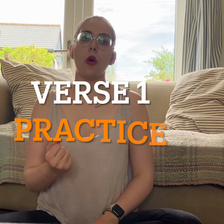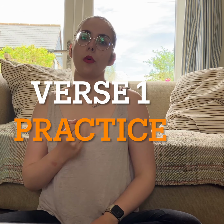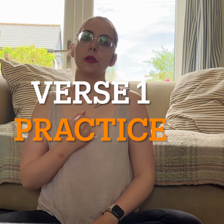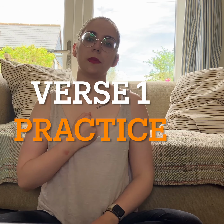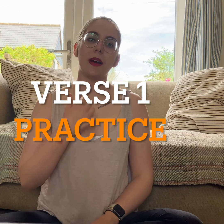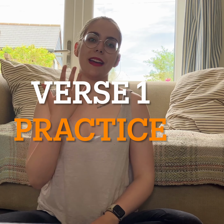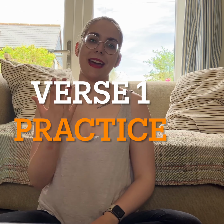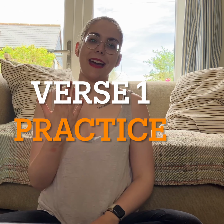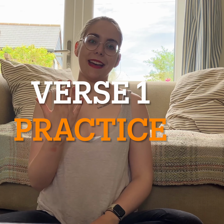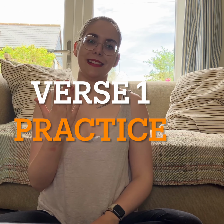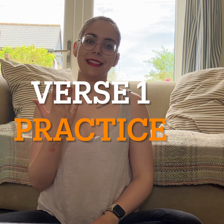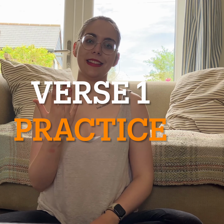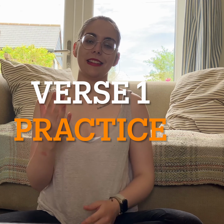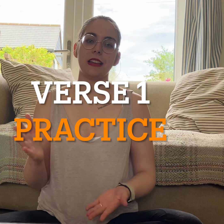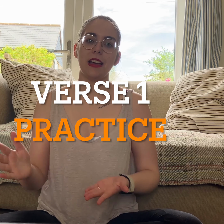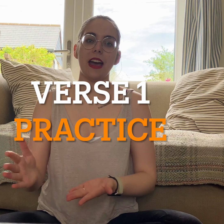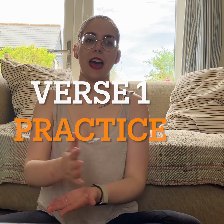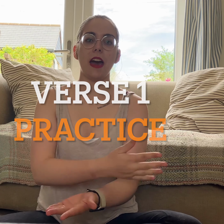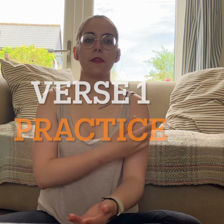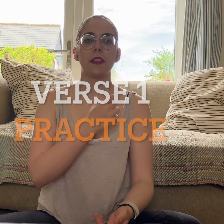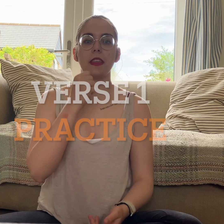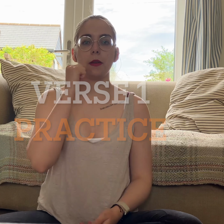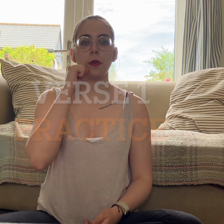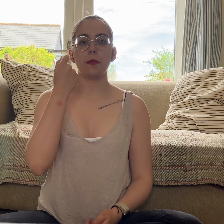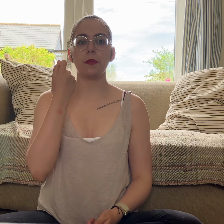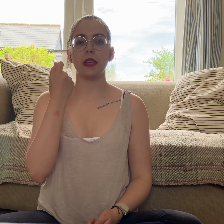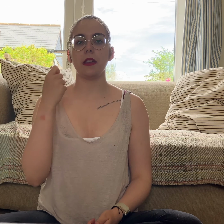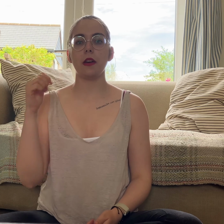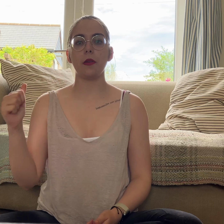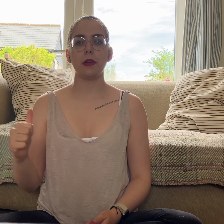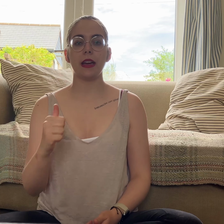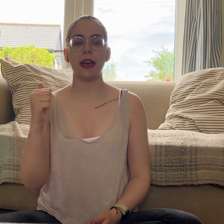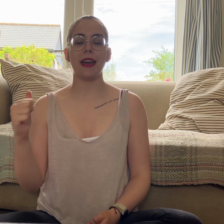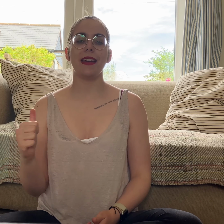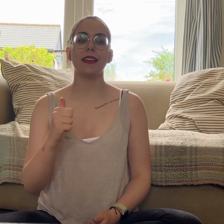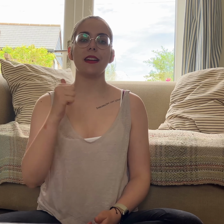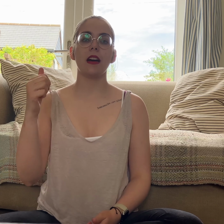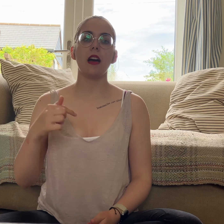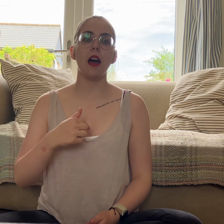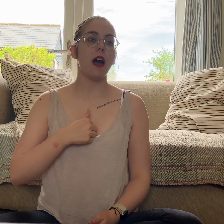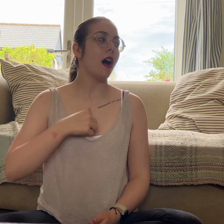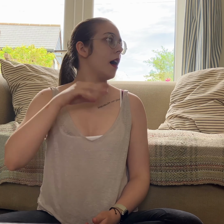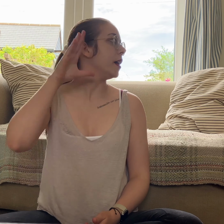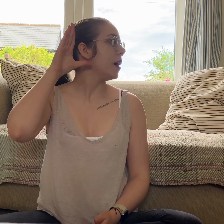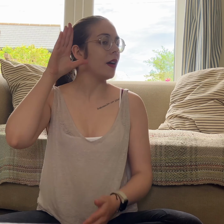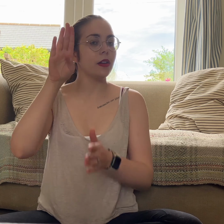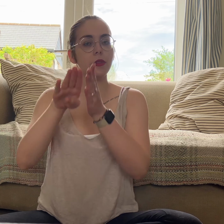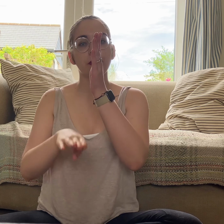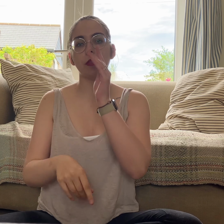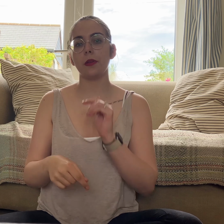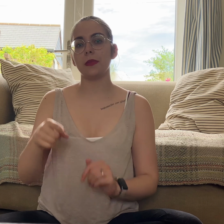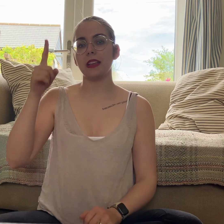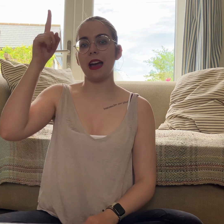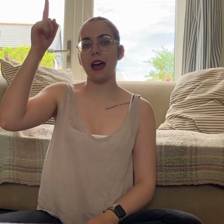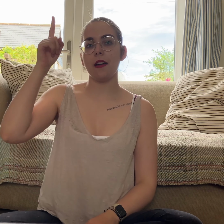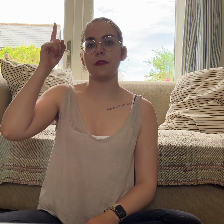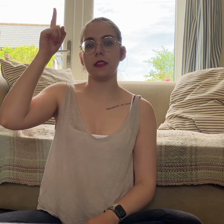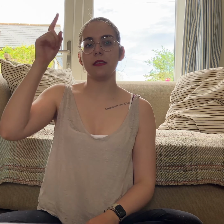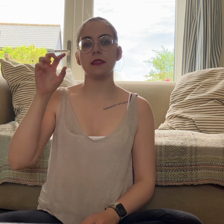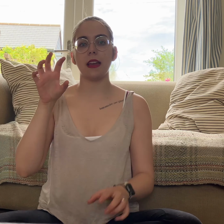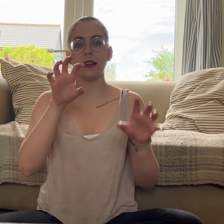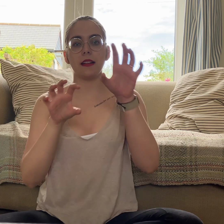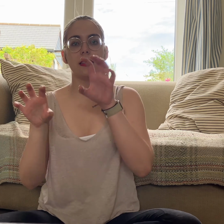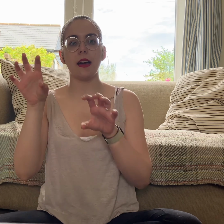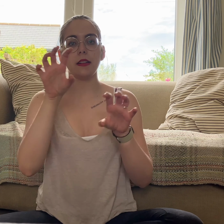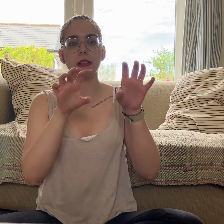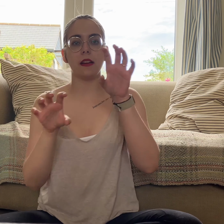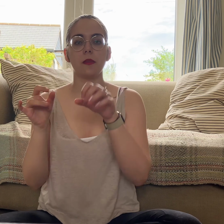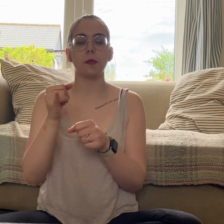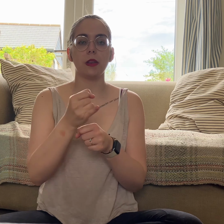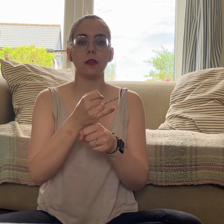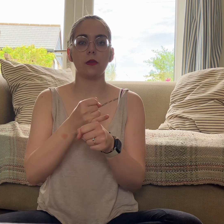"Hold my hand, everything will be okay. I heard from the heavens that clouds have been grey.